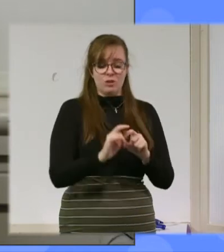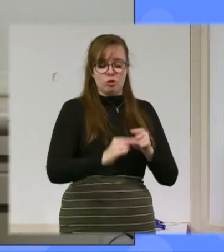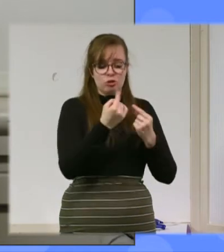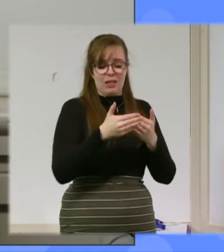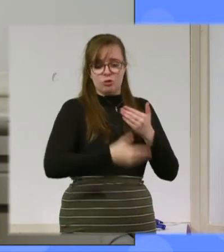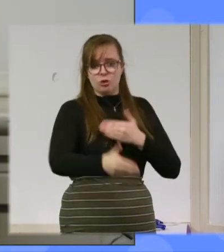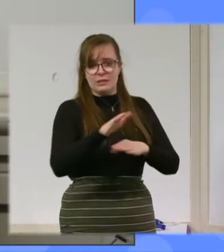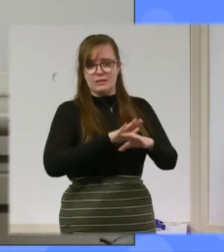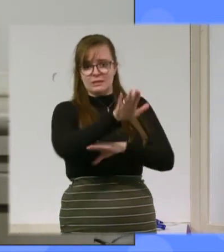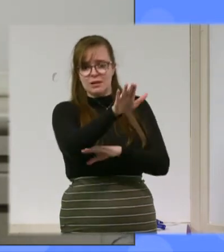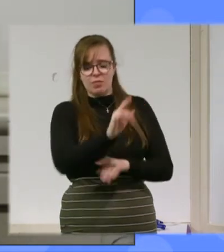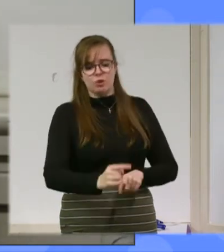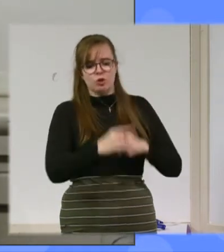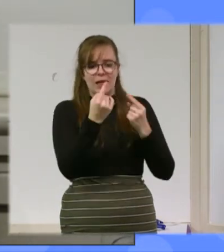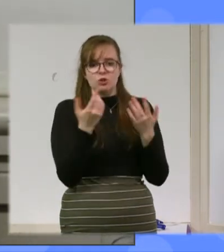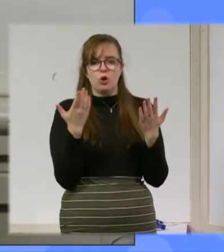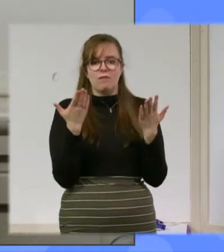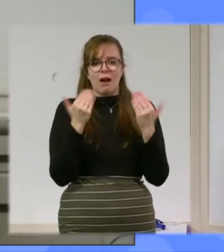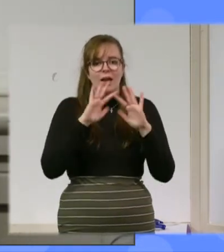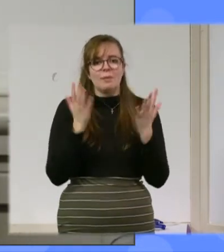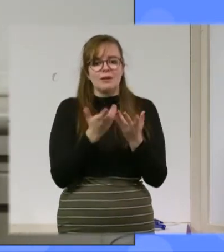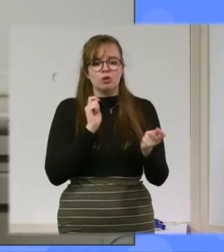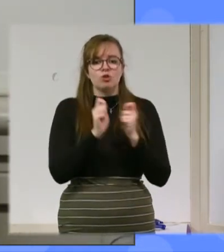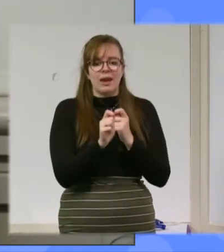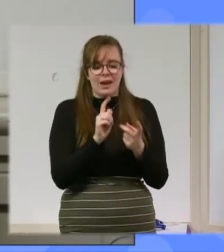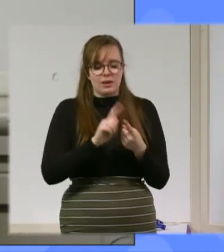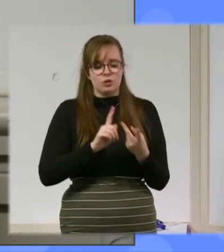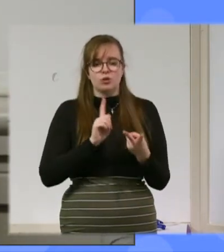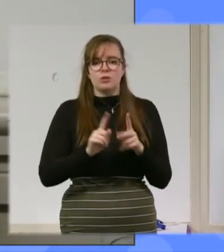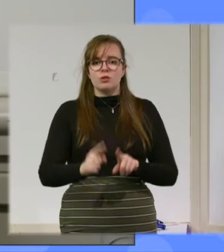society the challenges of climate change the challenges of the automation